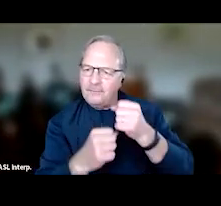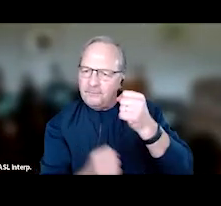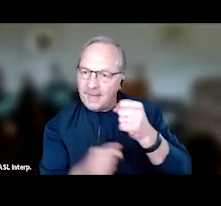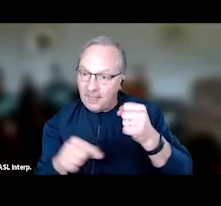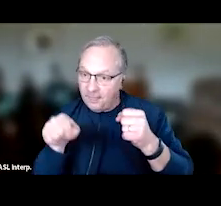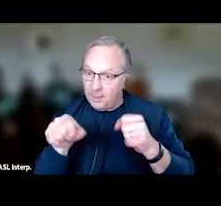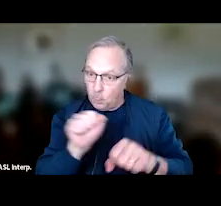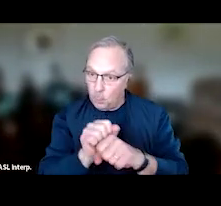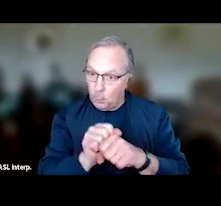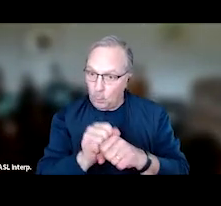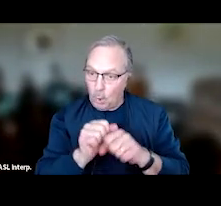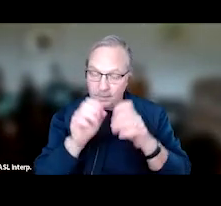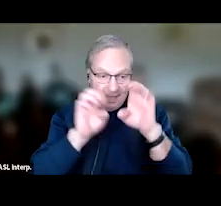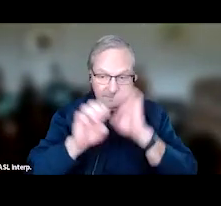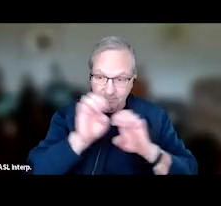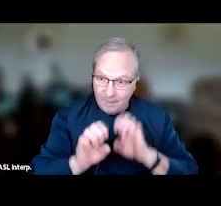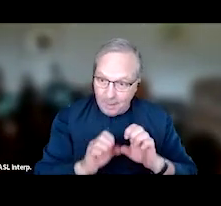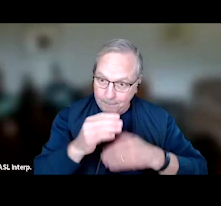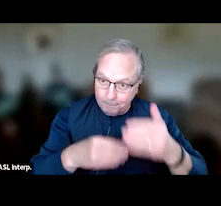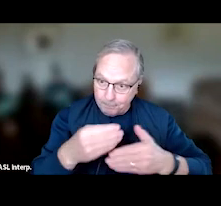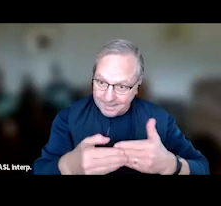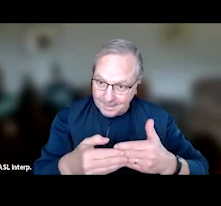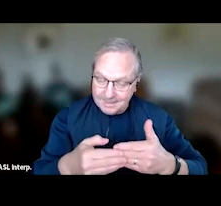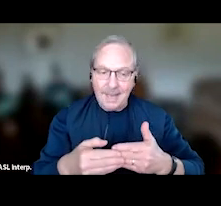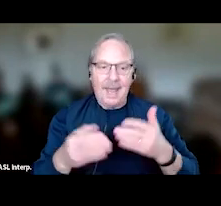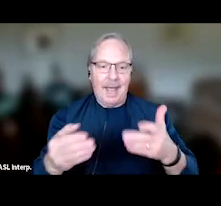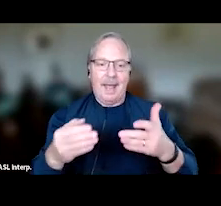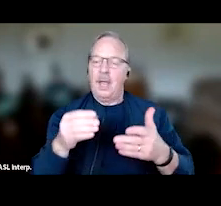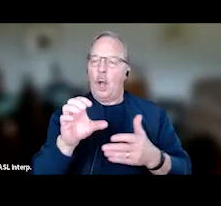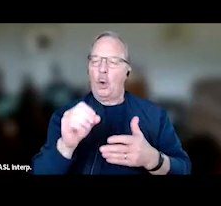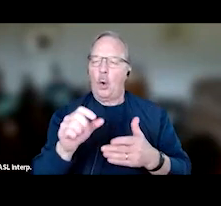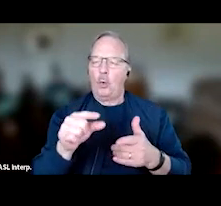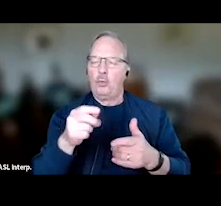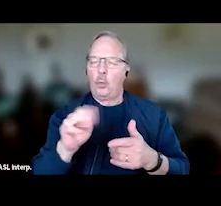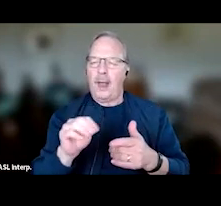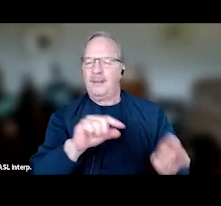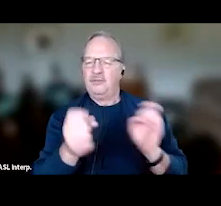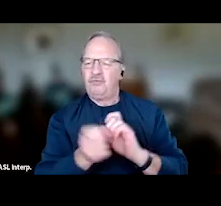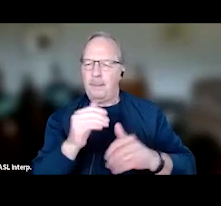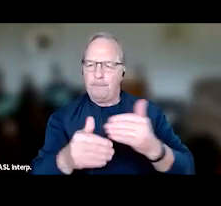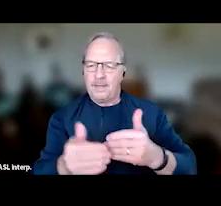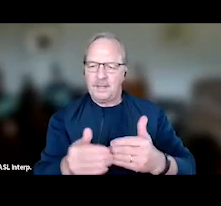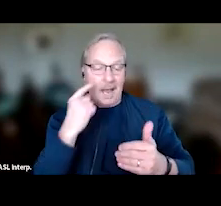the assessment process and the program change process are. And so I know we touched on this a little bit already,